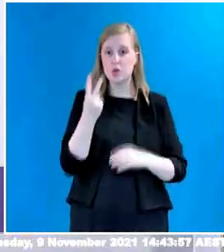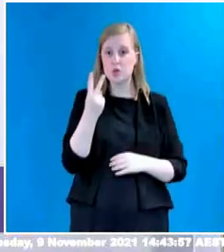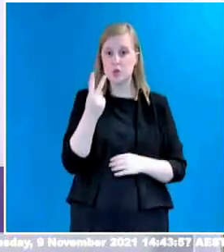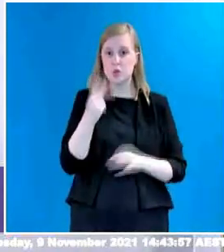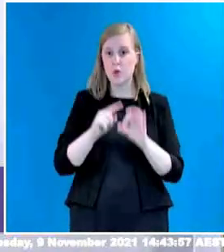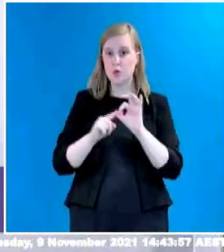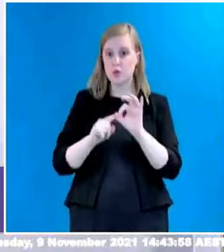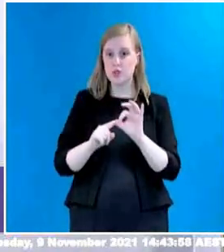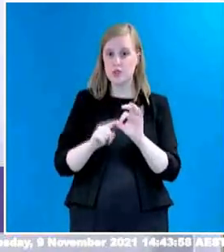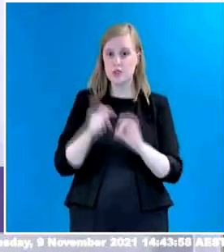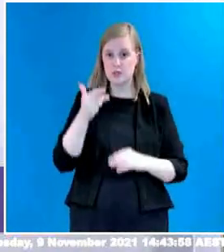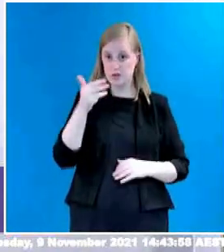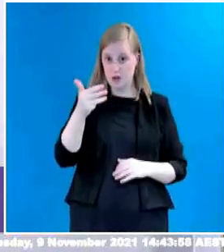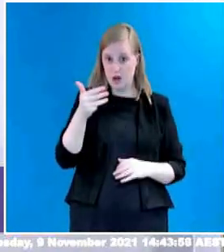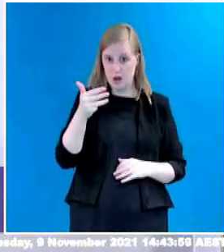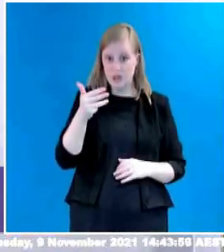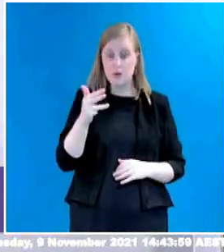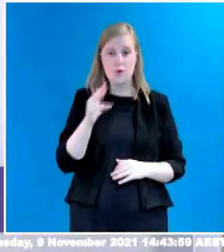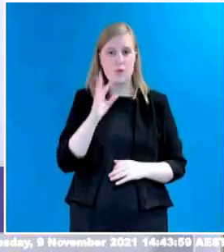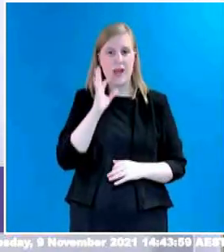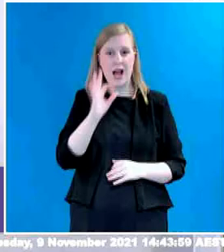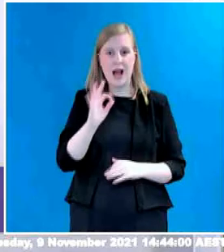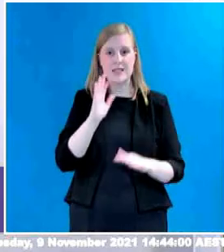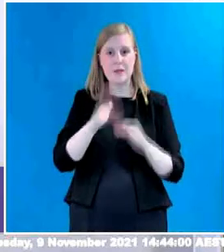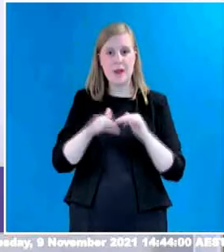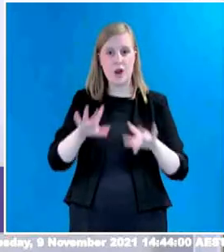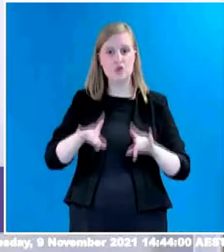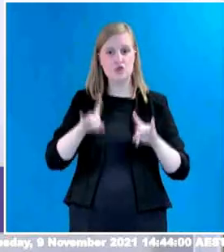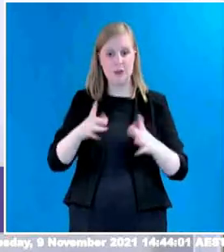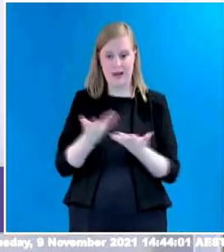Australia's implementation of the CRPD.